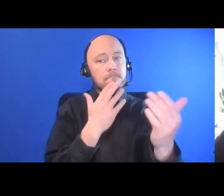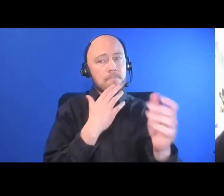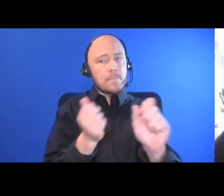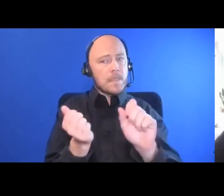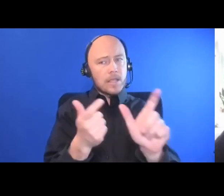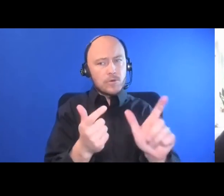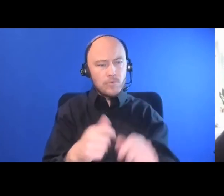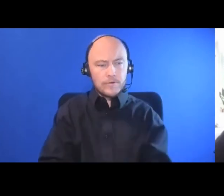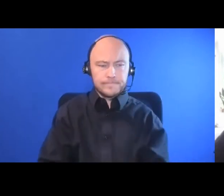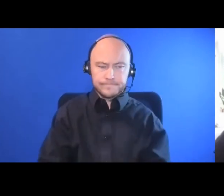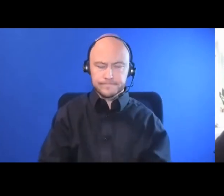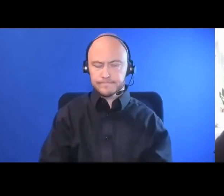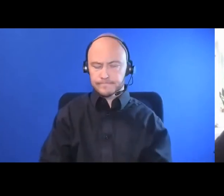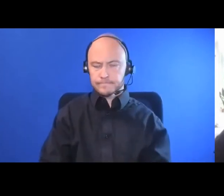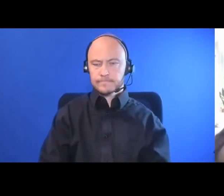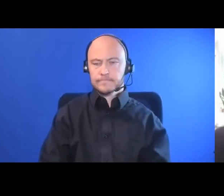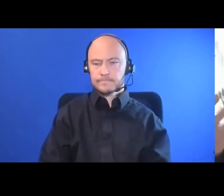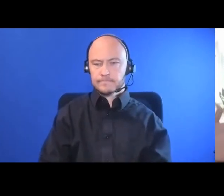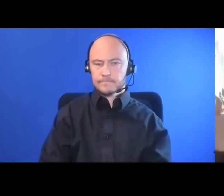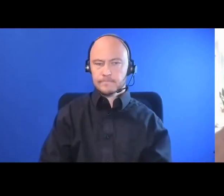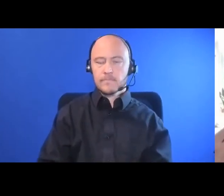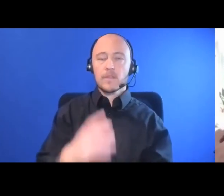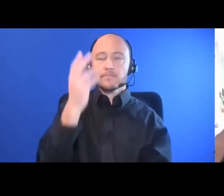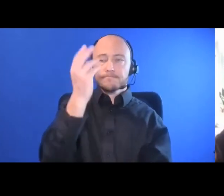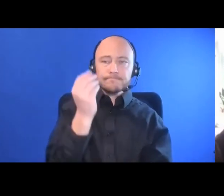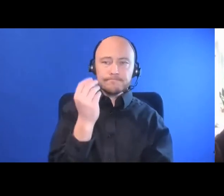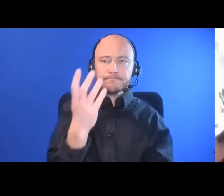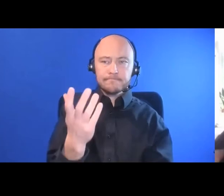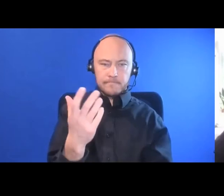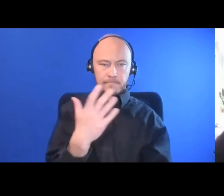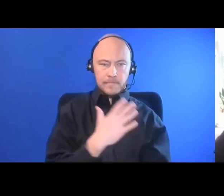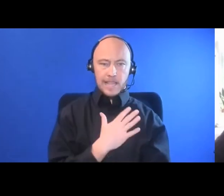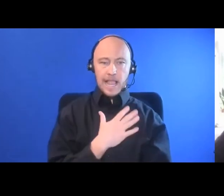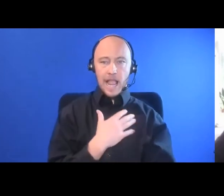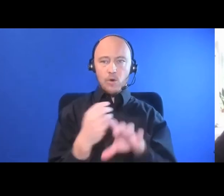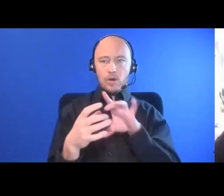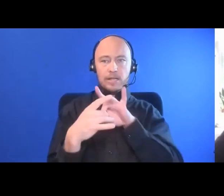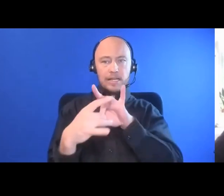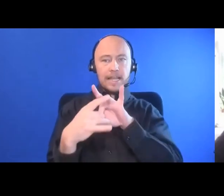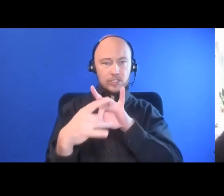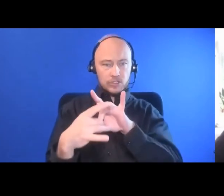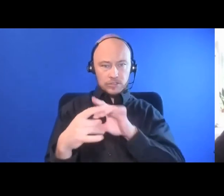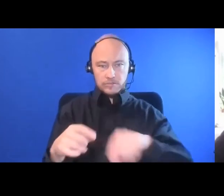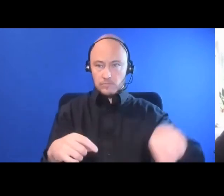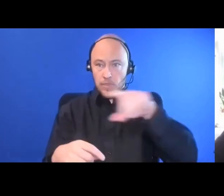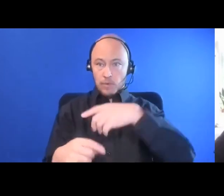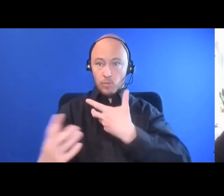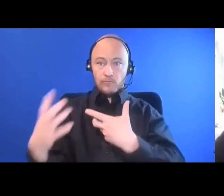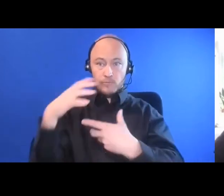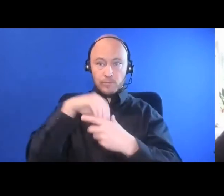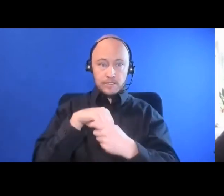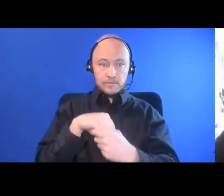I just wanted to note also our connection that we've all participated in AWP's